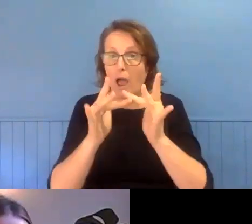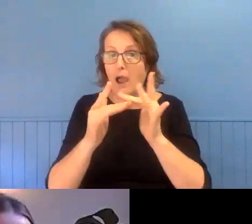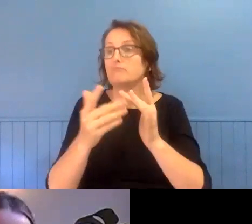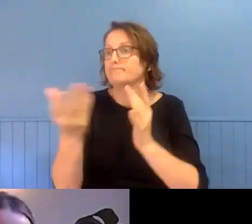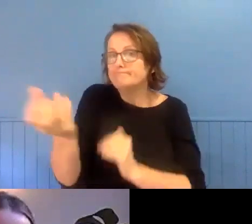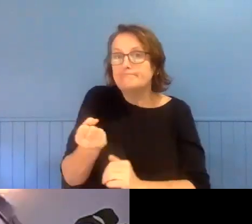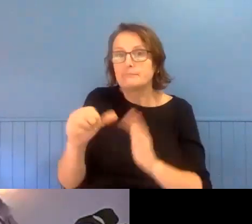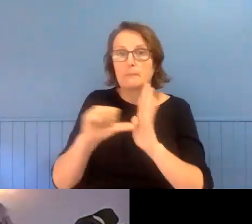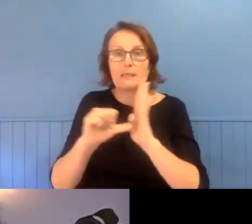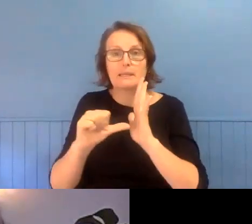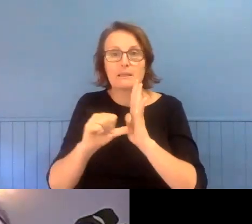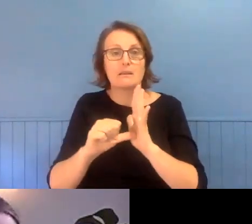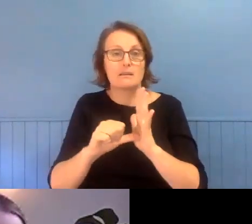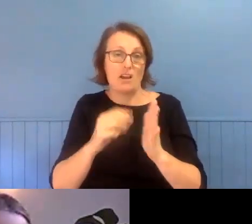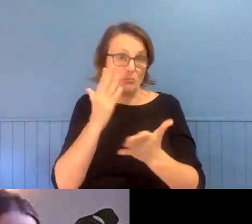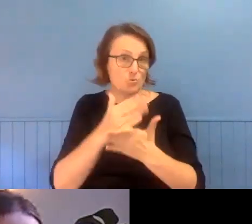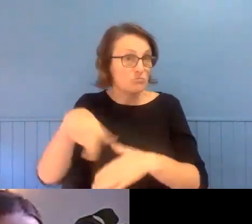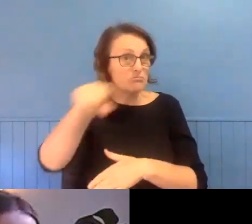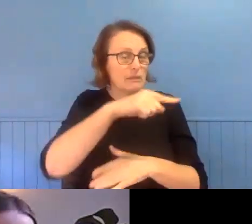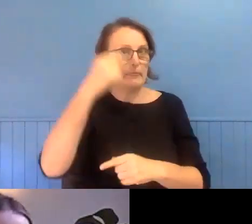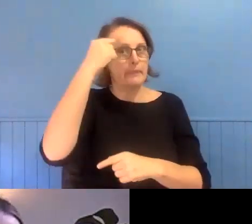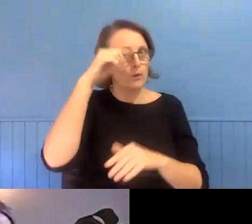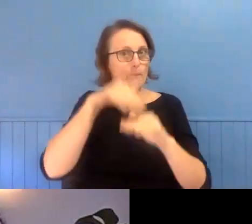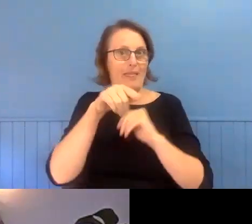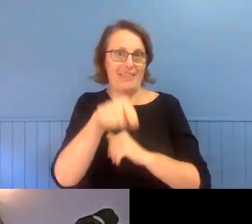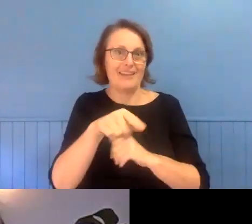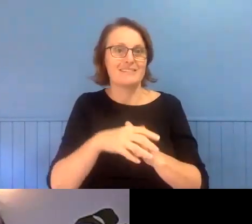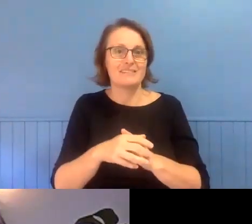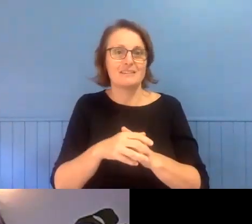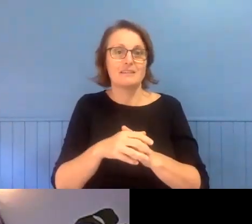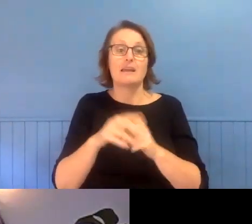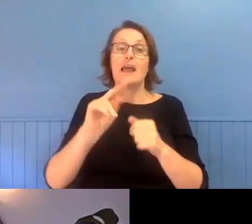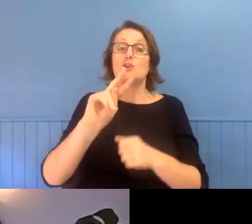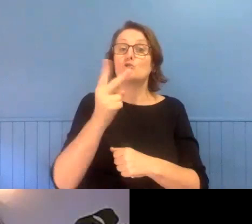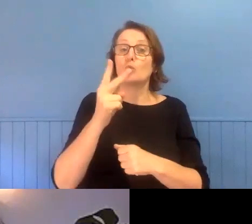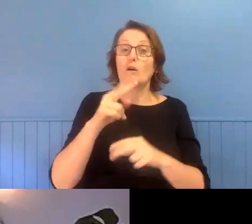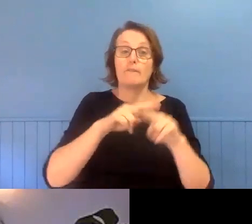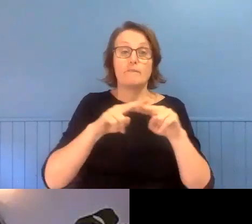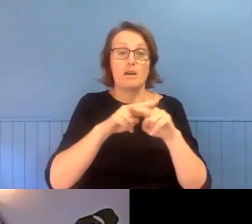the moment. At 2:00pm on Friday is our First Nations round table on